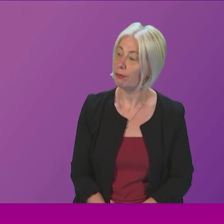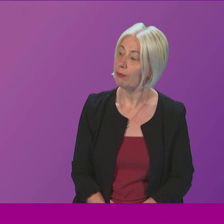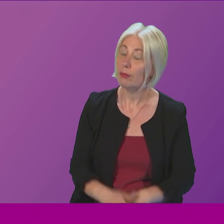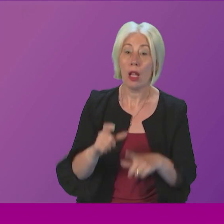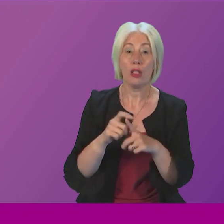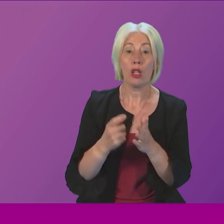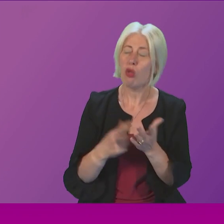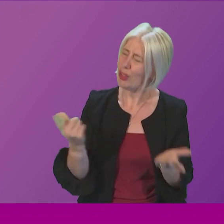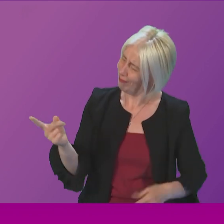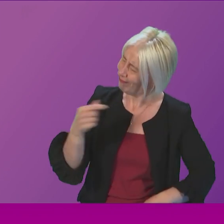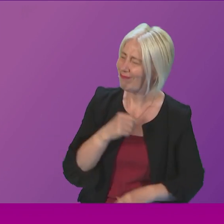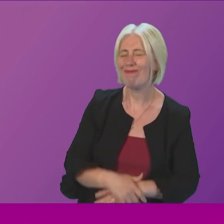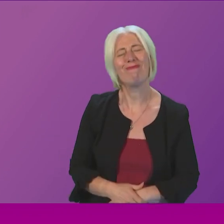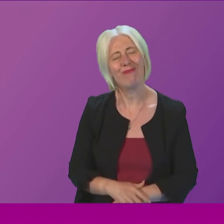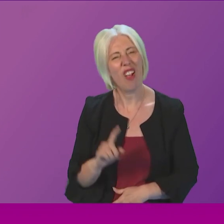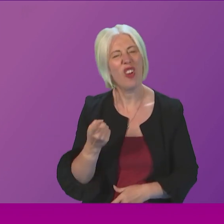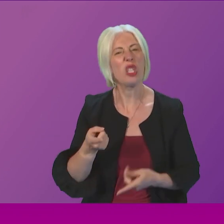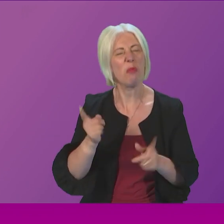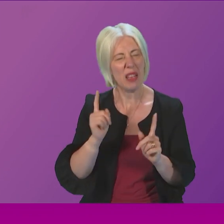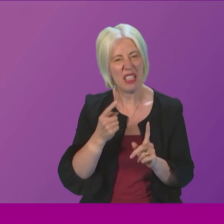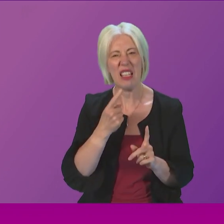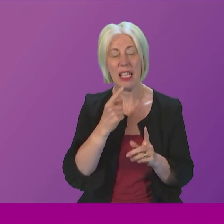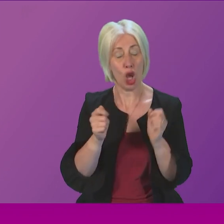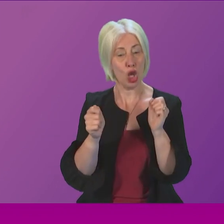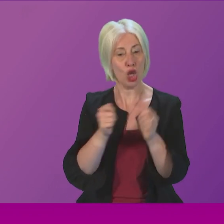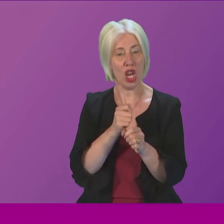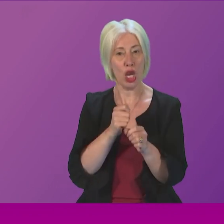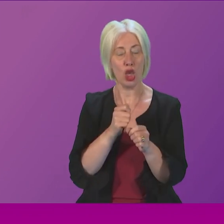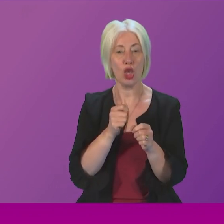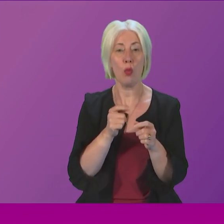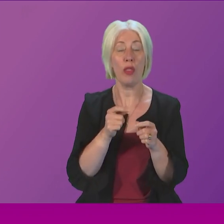The First Minister is trying to say that the change of transport minister is the reason